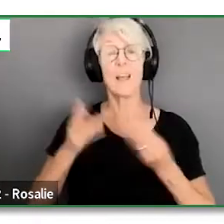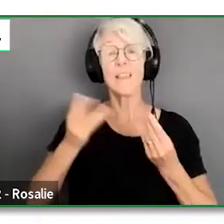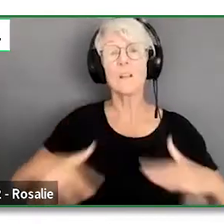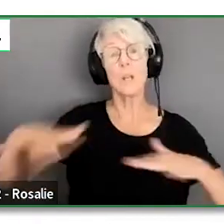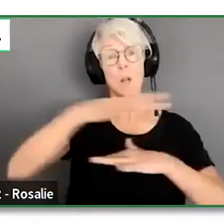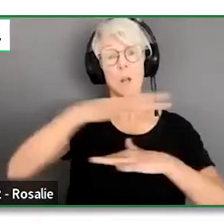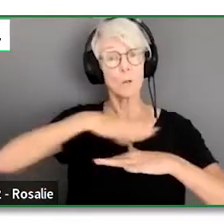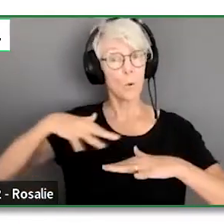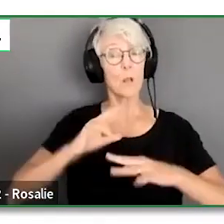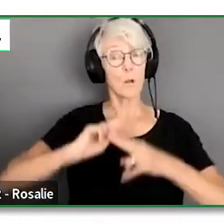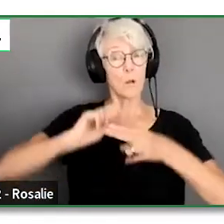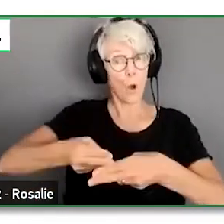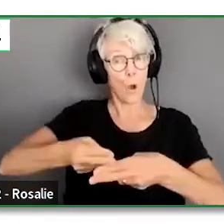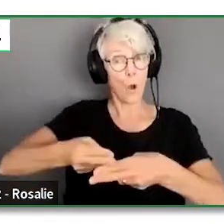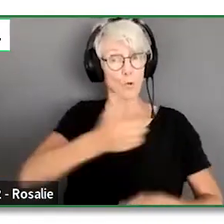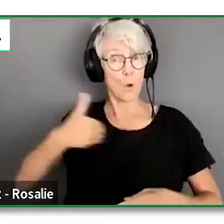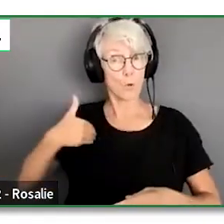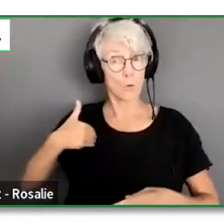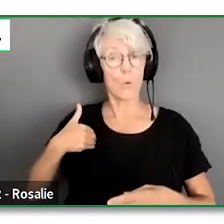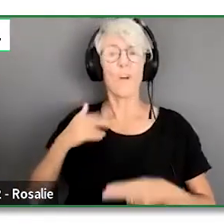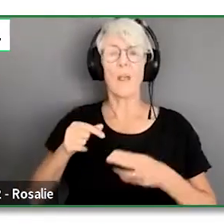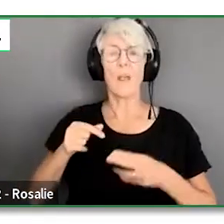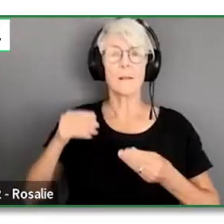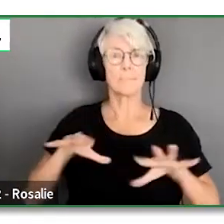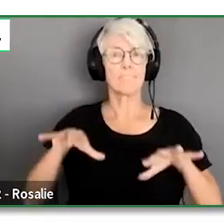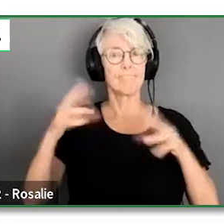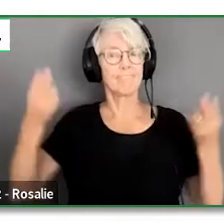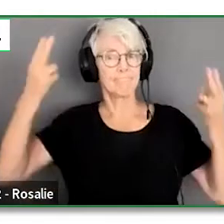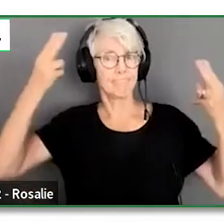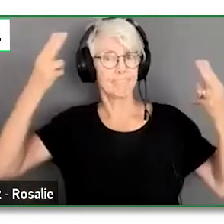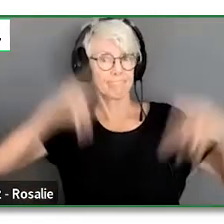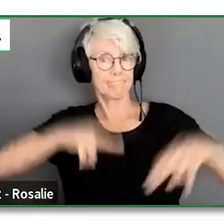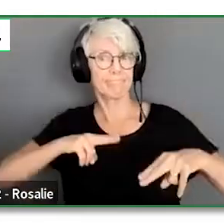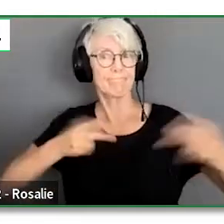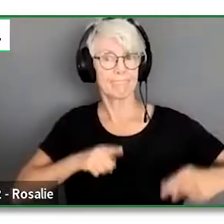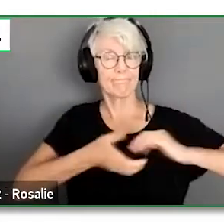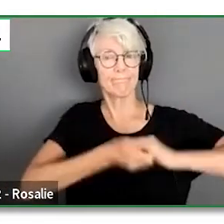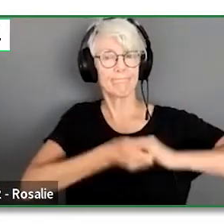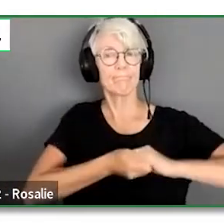Toronto, is ceded land covered under Treaty 13 between the Mississaugas of the